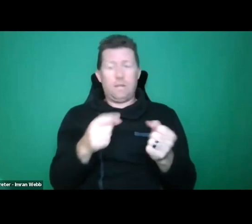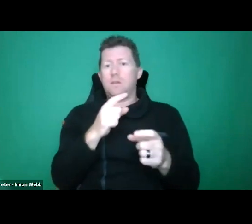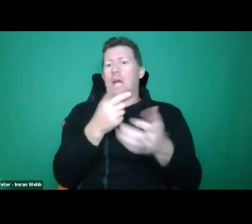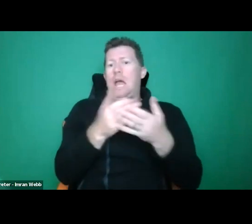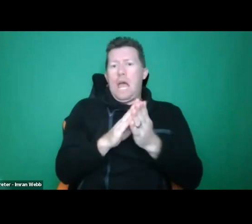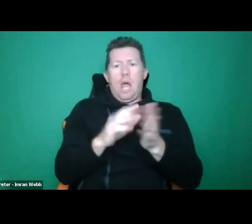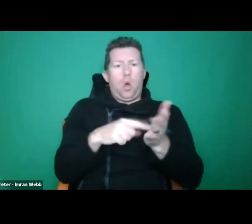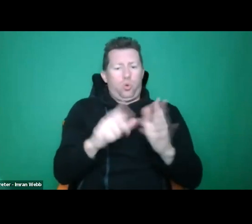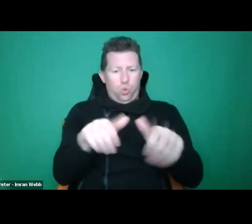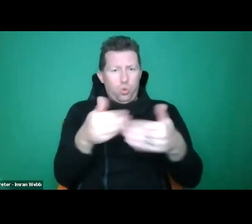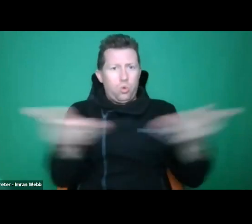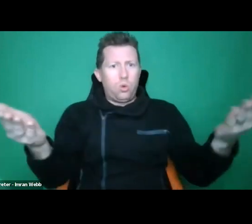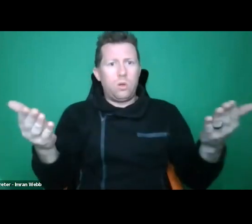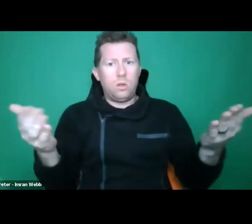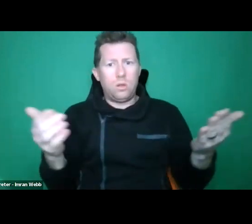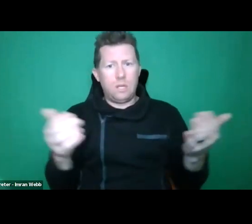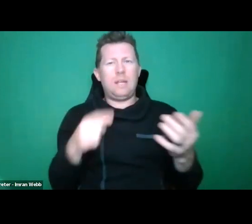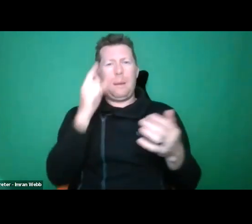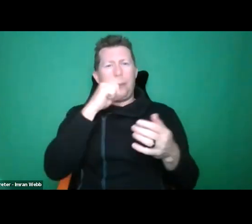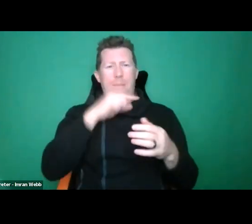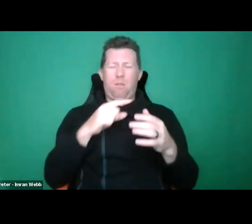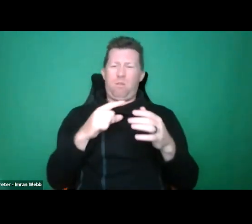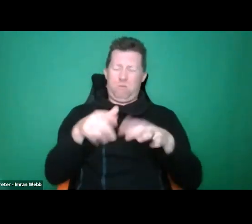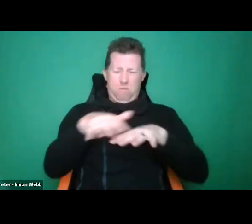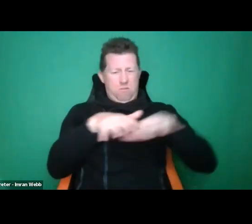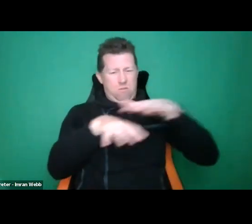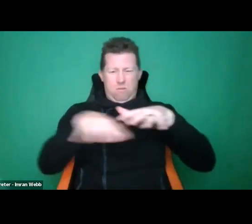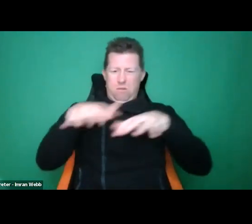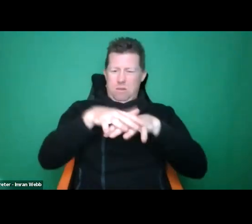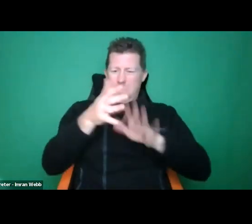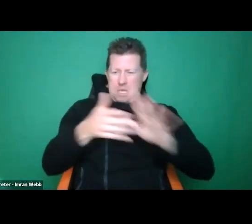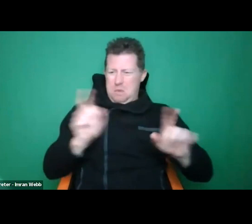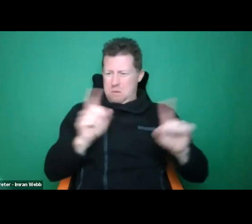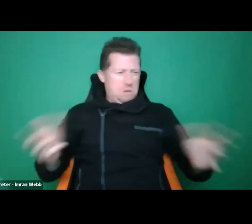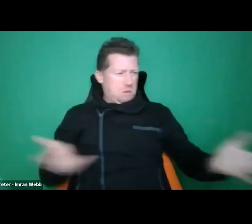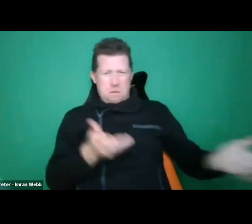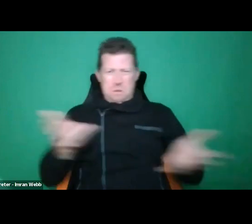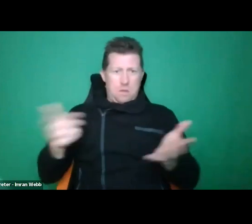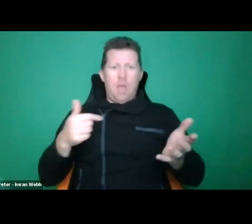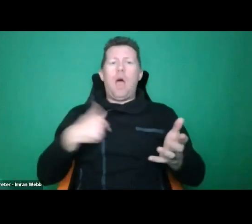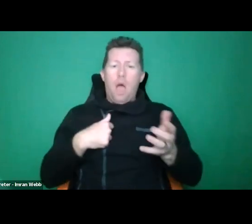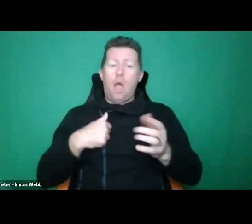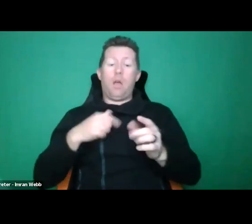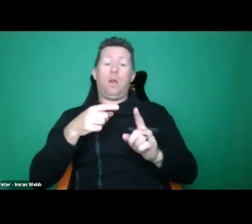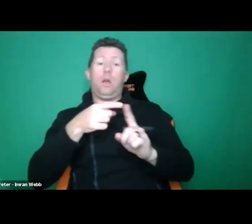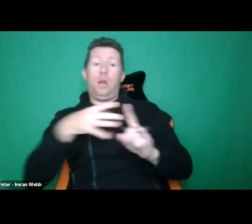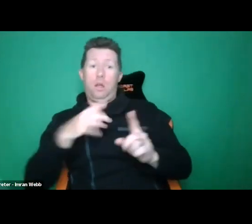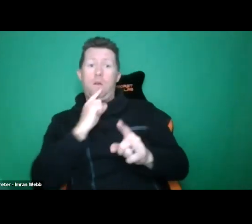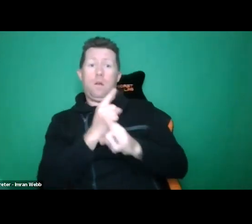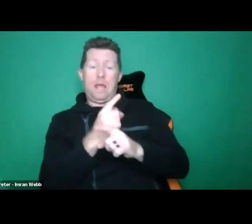Now, people are going oh, what is intersectionality mean? I'm going to talk about it in terms of there are groups within the disability